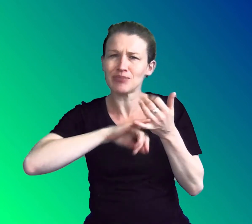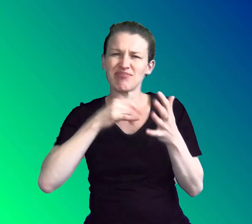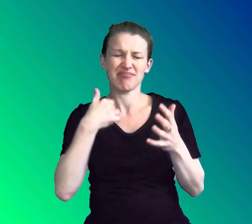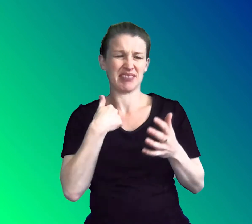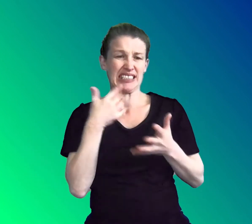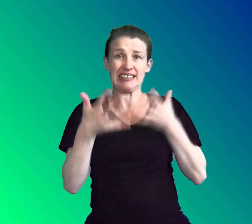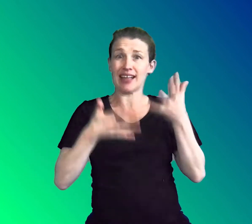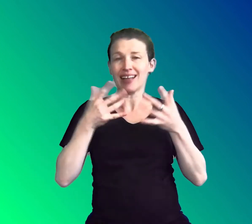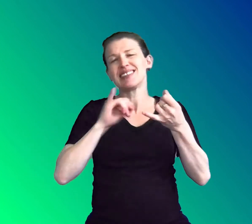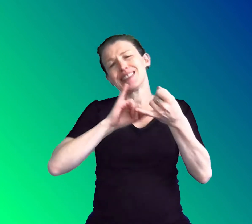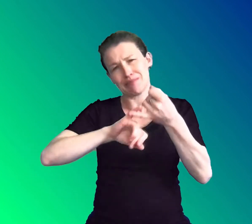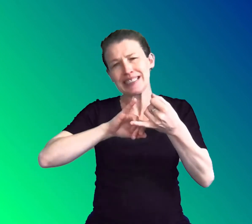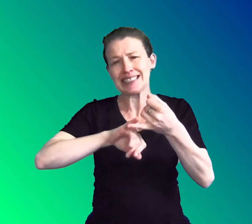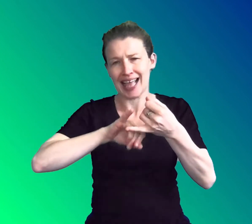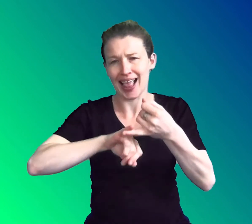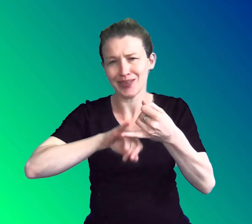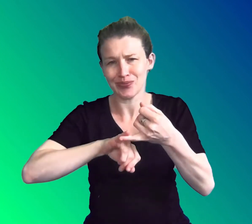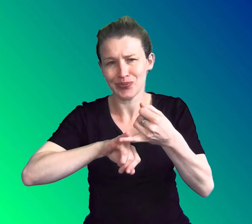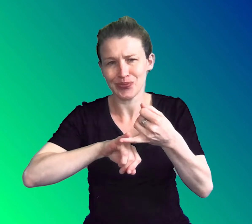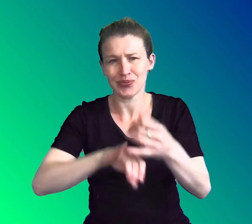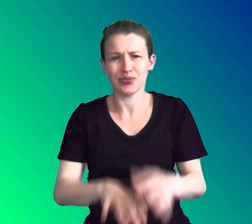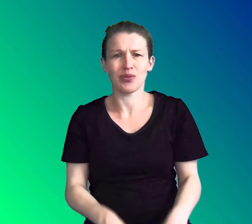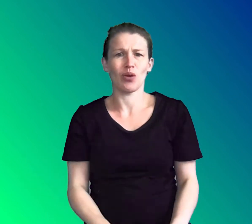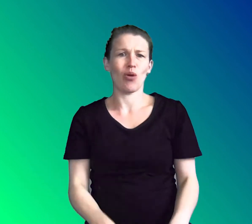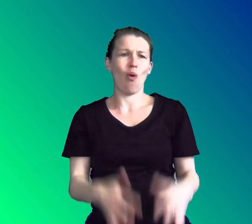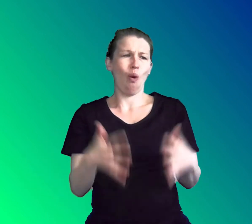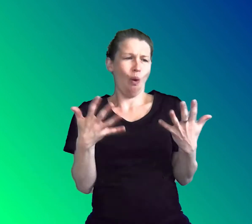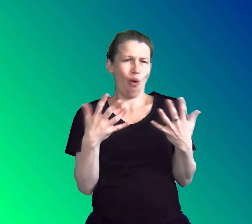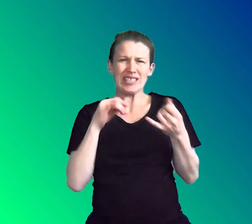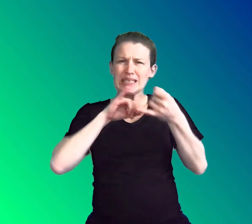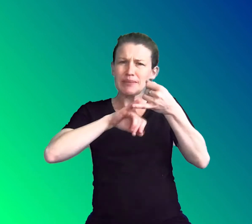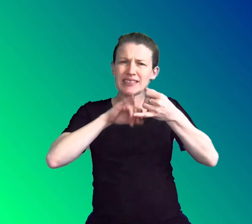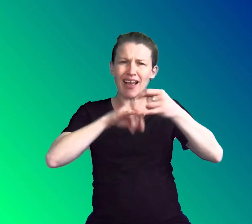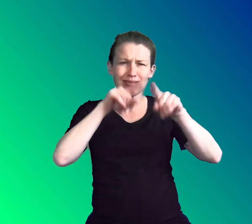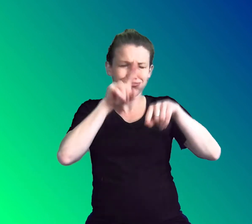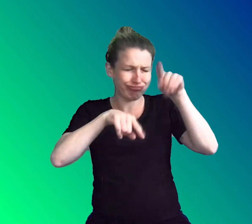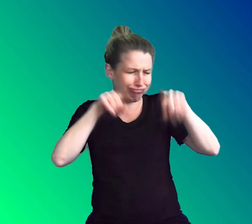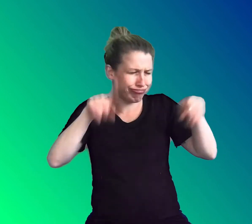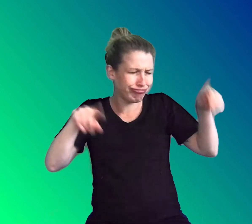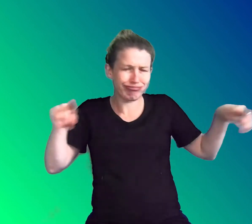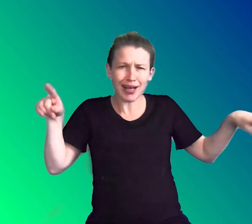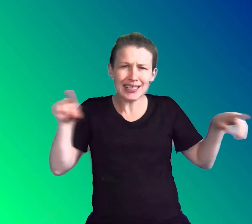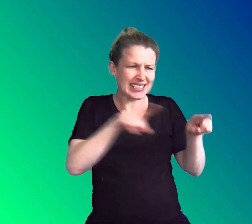and I’ll sign that like this. Biodiversity can also mean